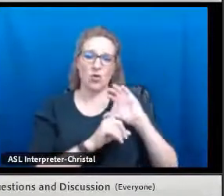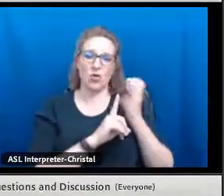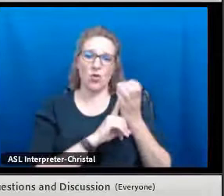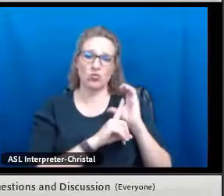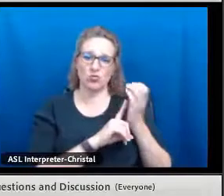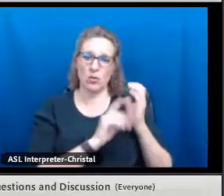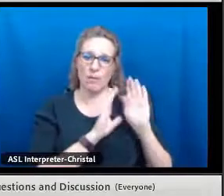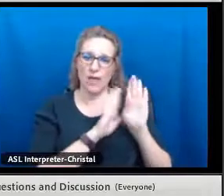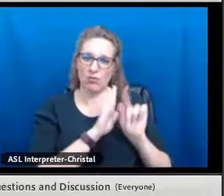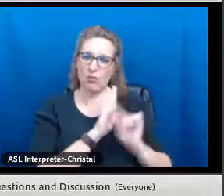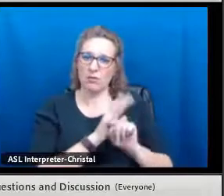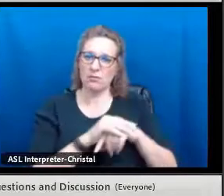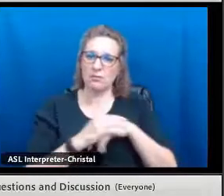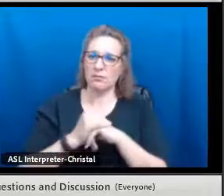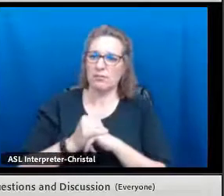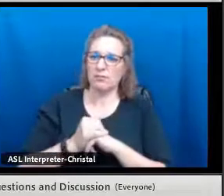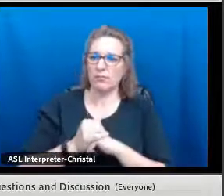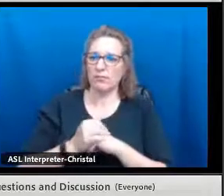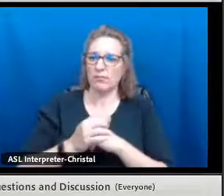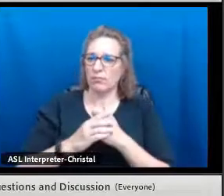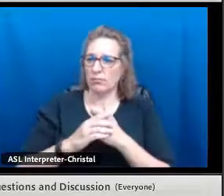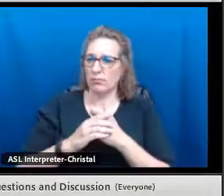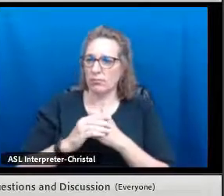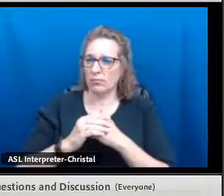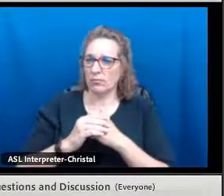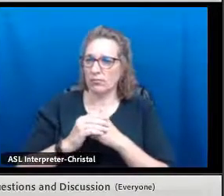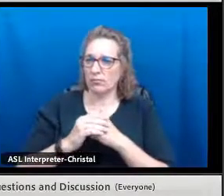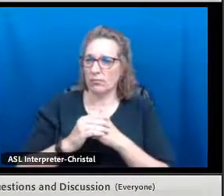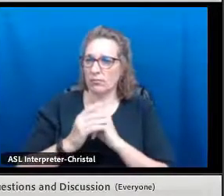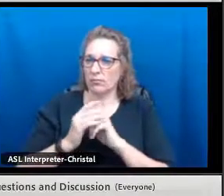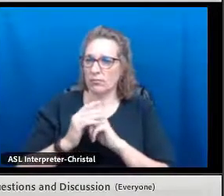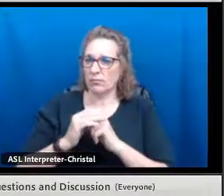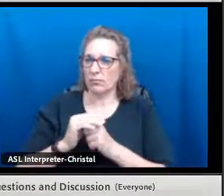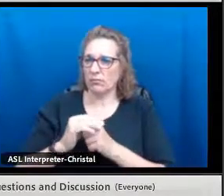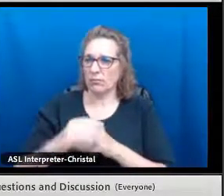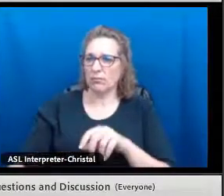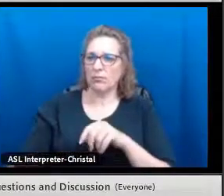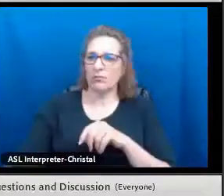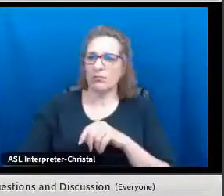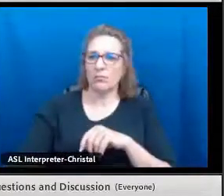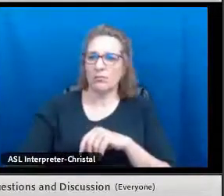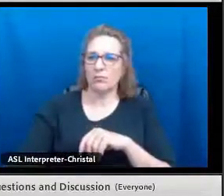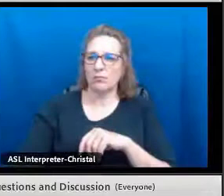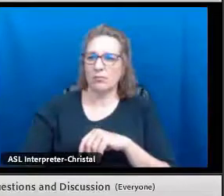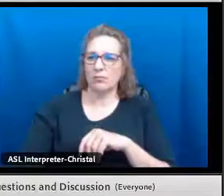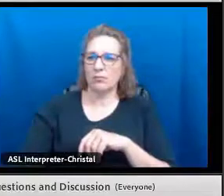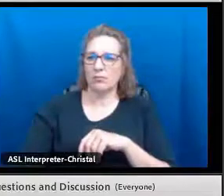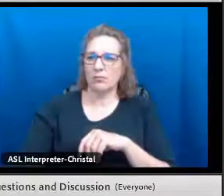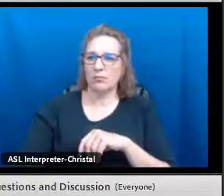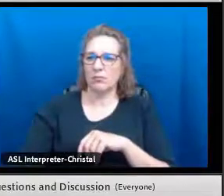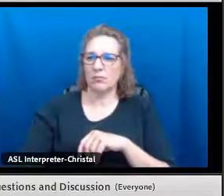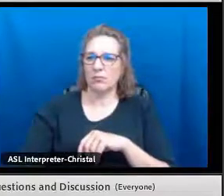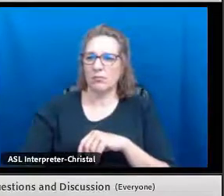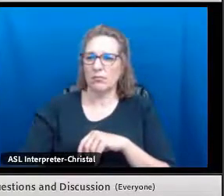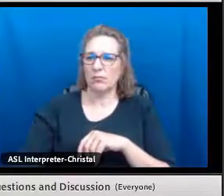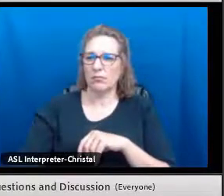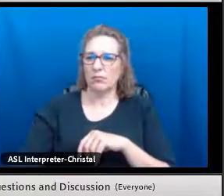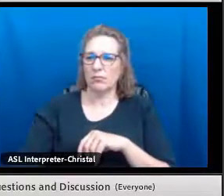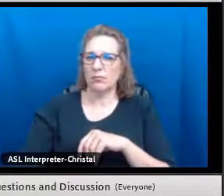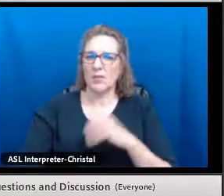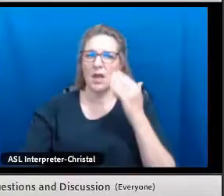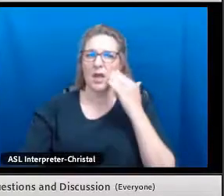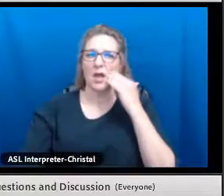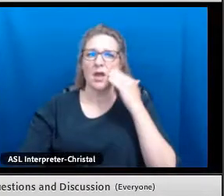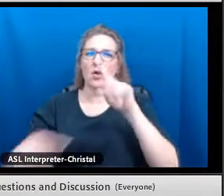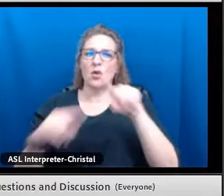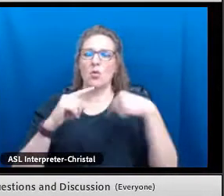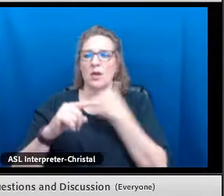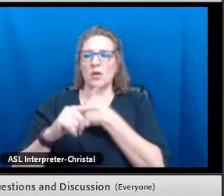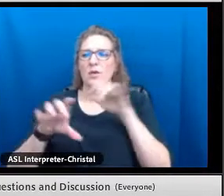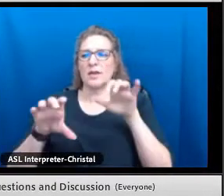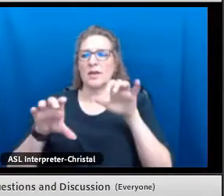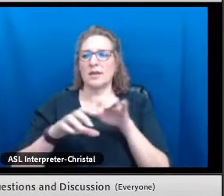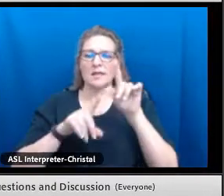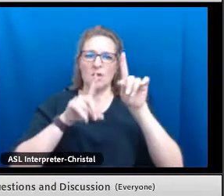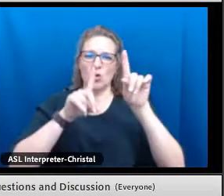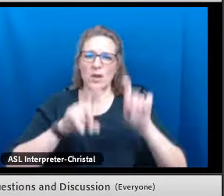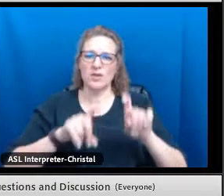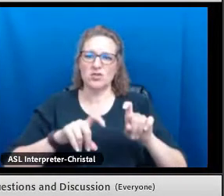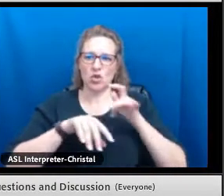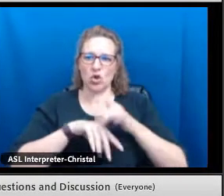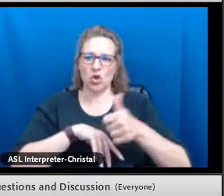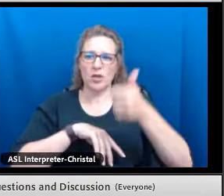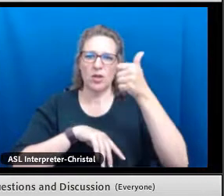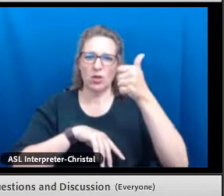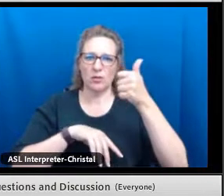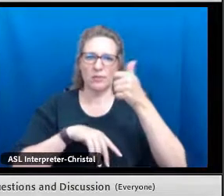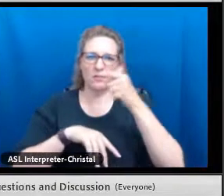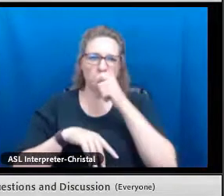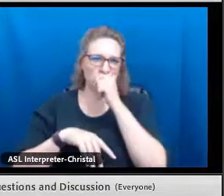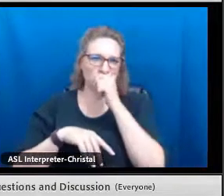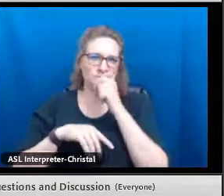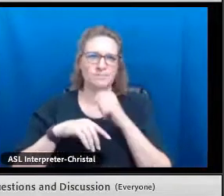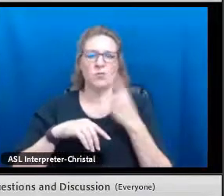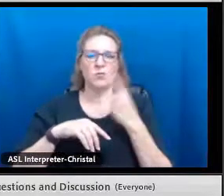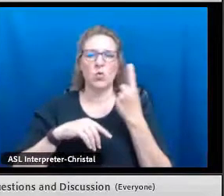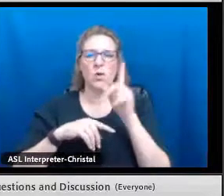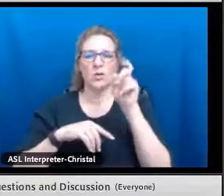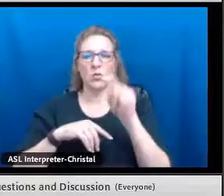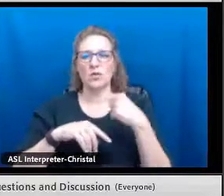Thank you.